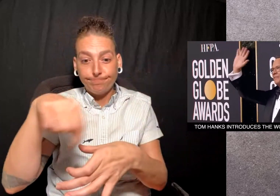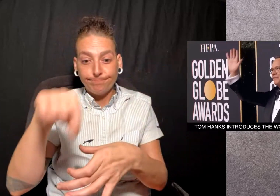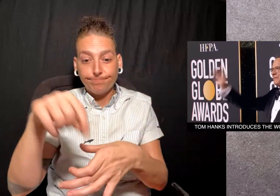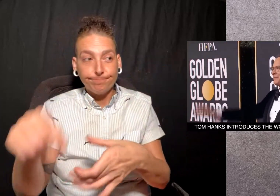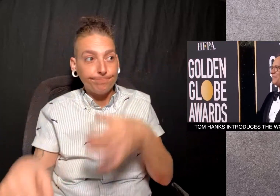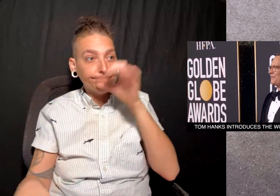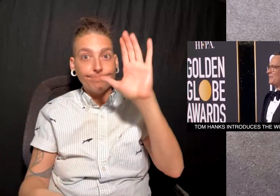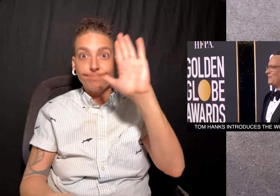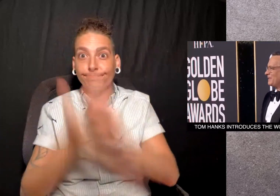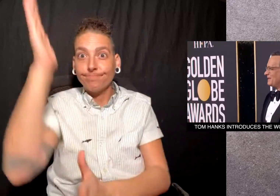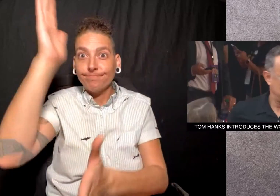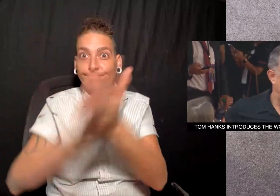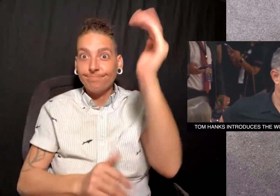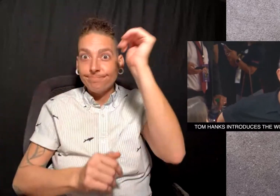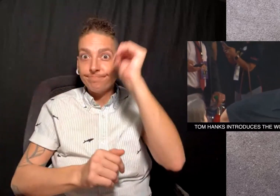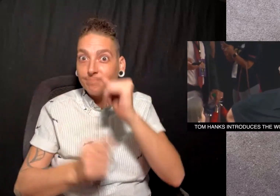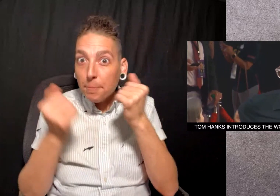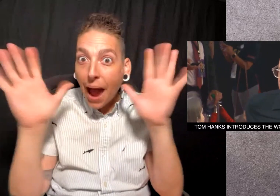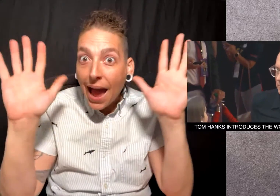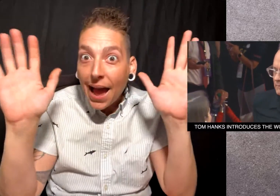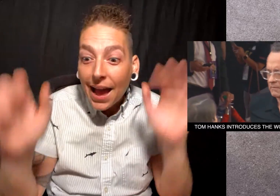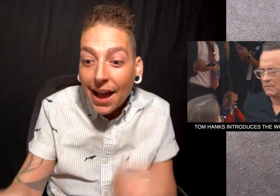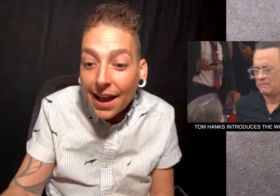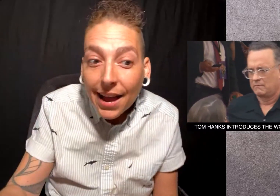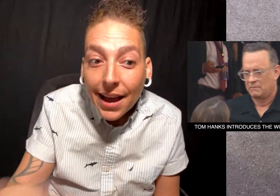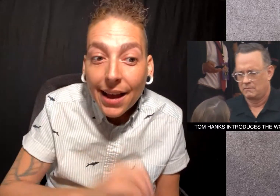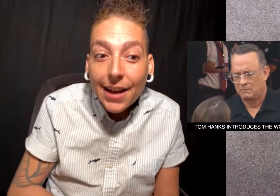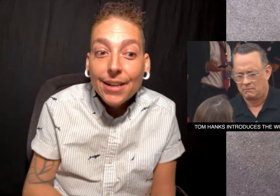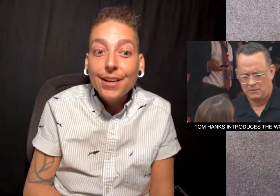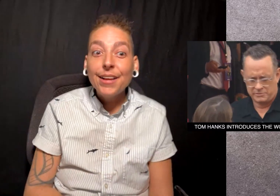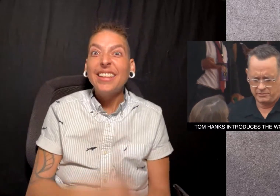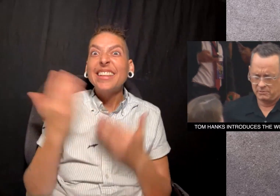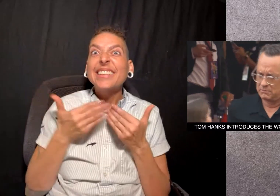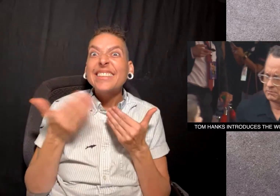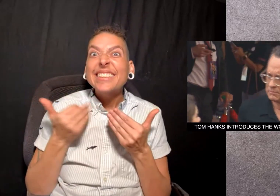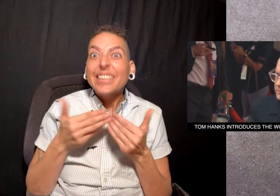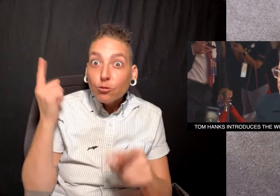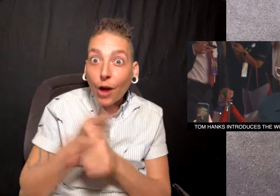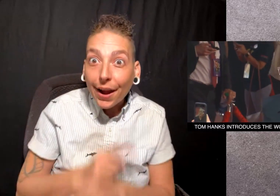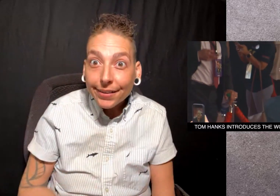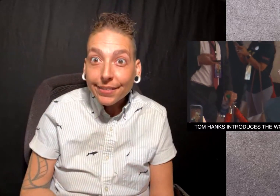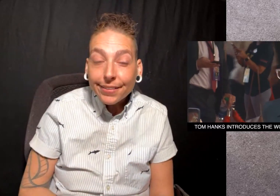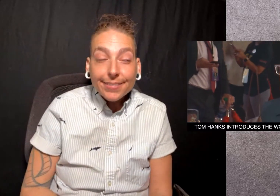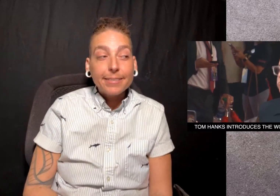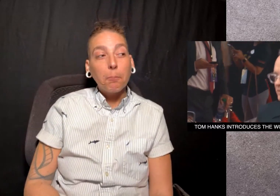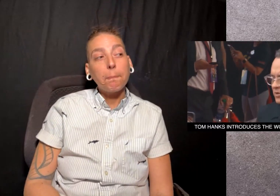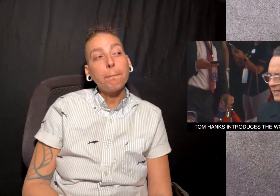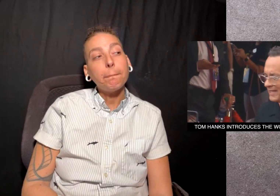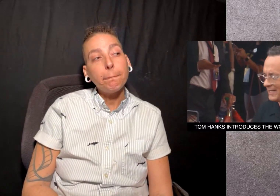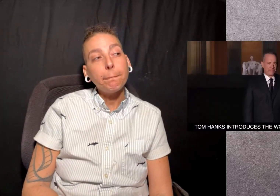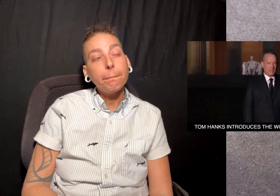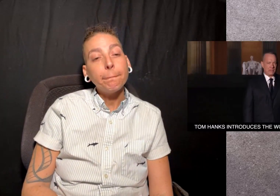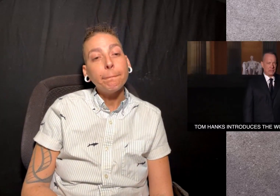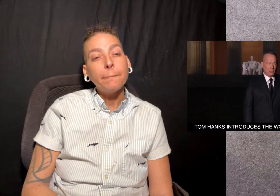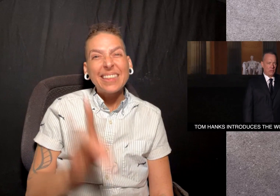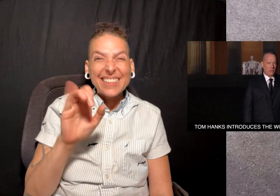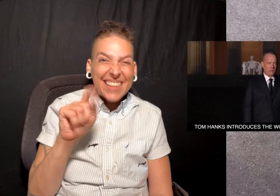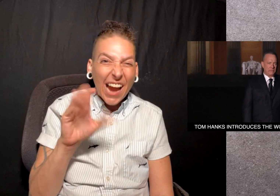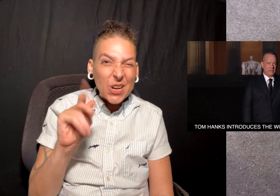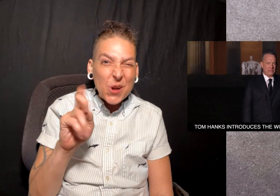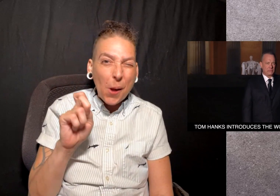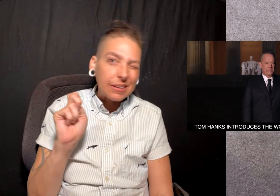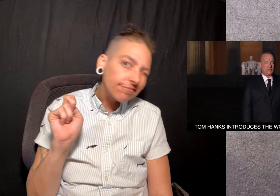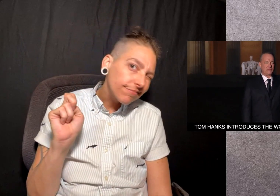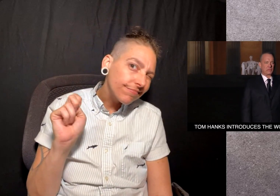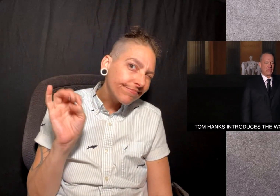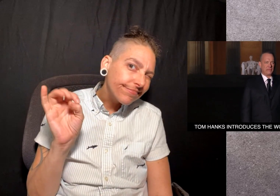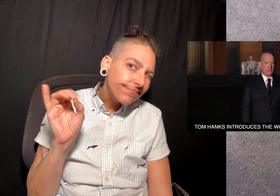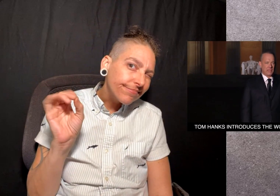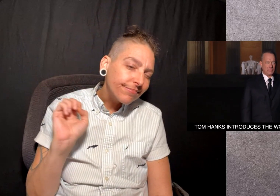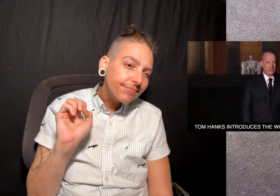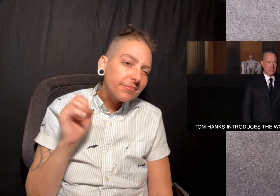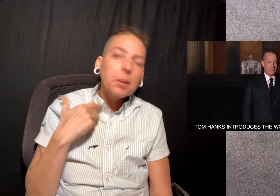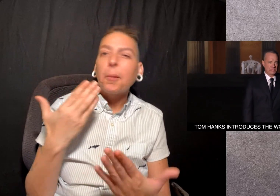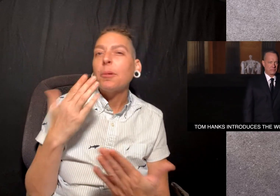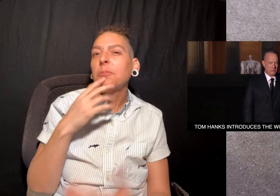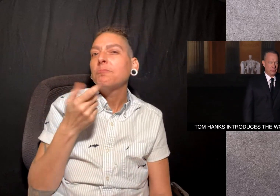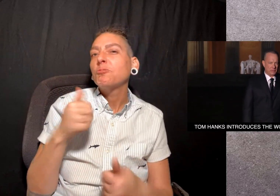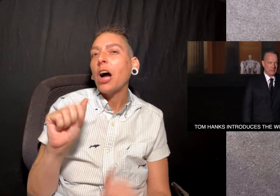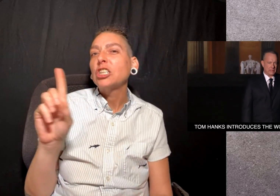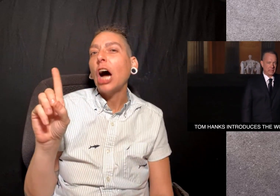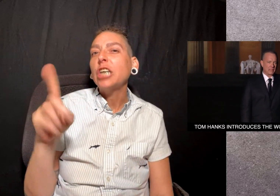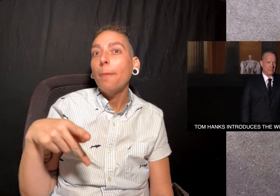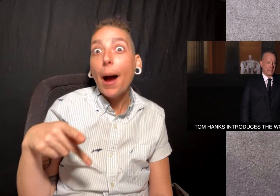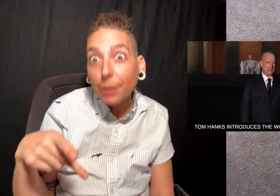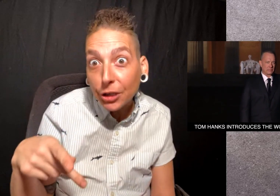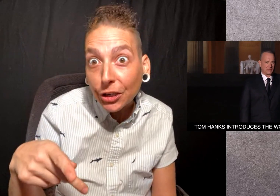and that's it it's so easy right but Diet Coke maybe I'll try Dr Pepper